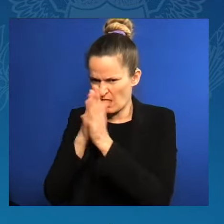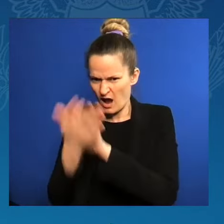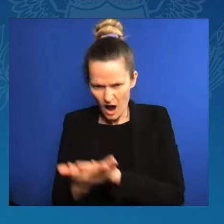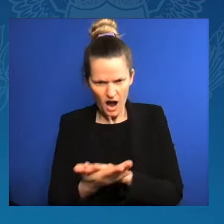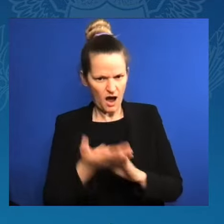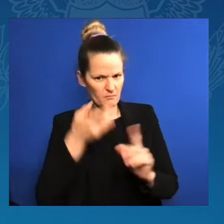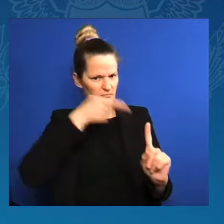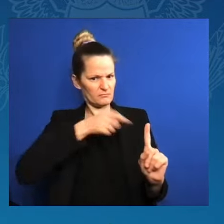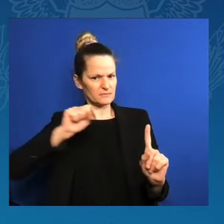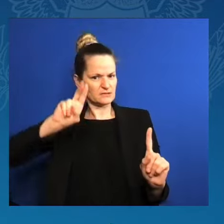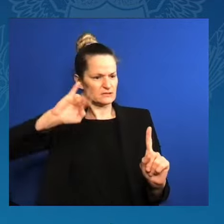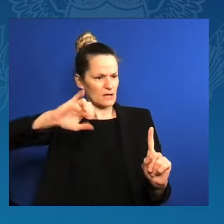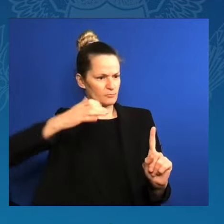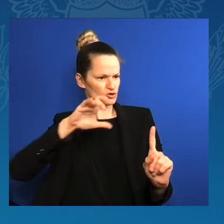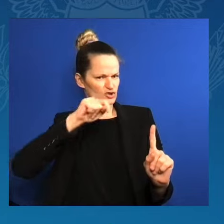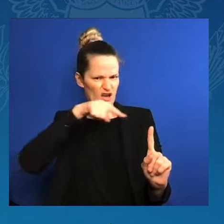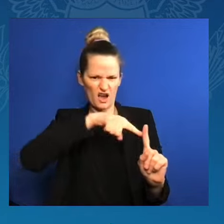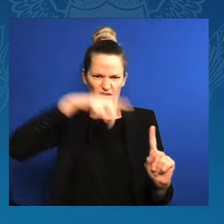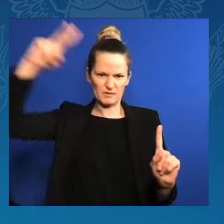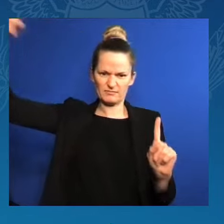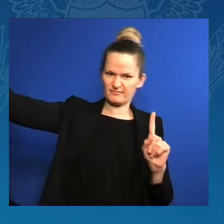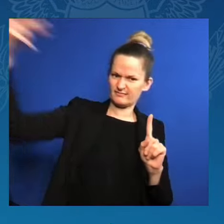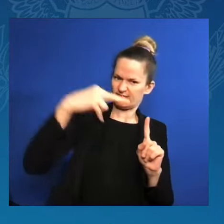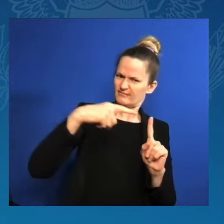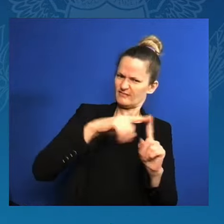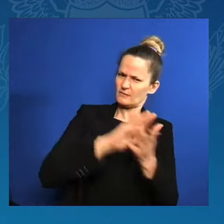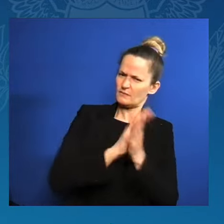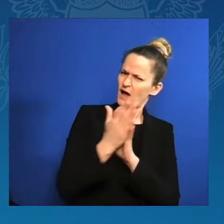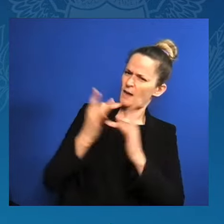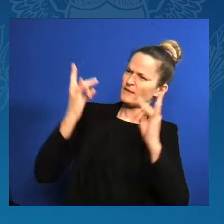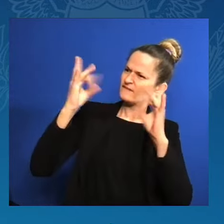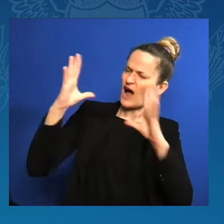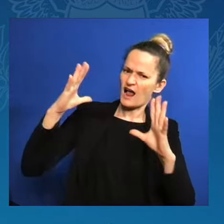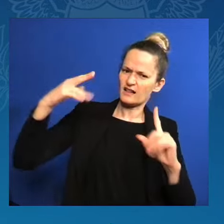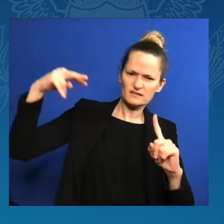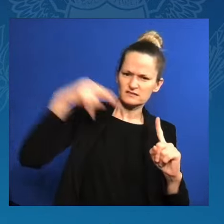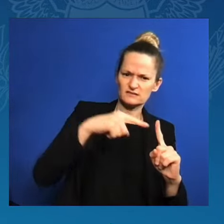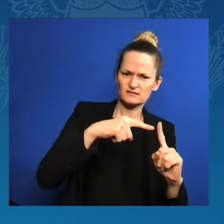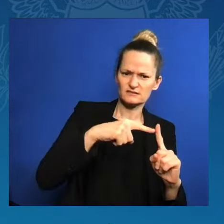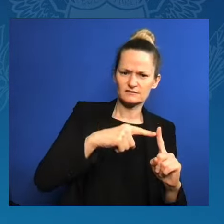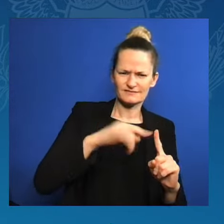and have some compassion for what those exceptions should be.